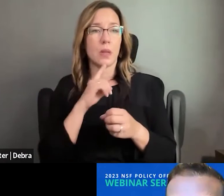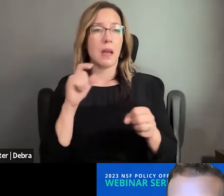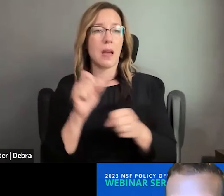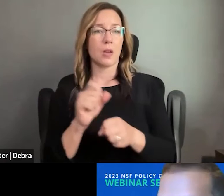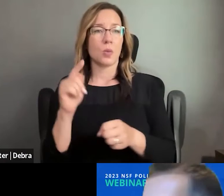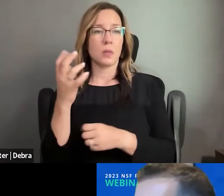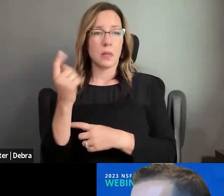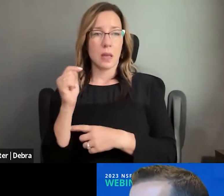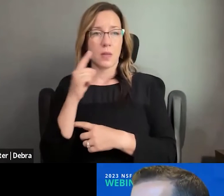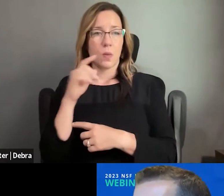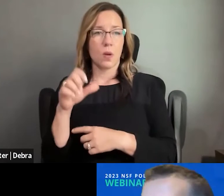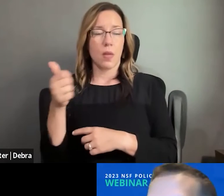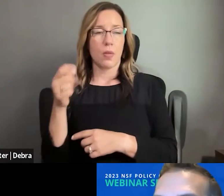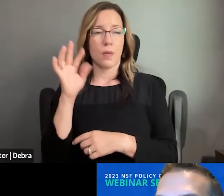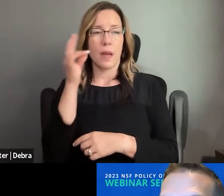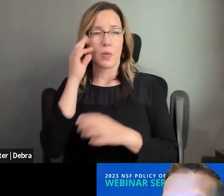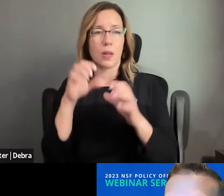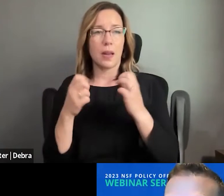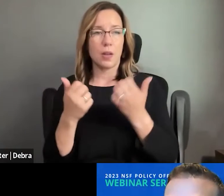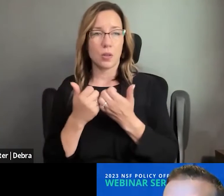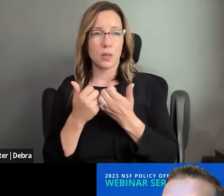other federal agencies and specifically